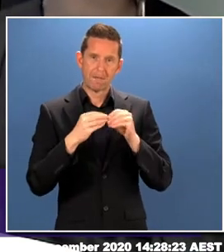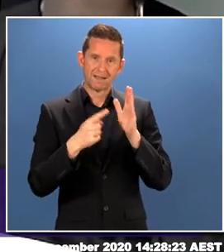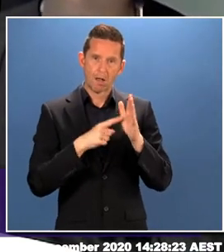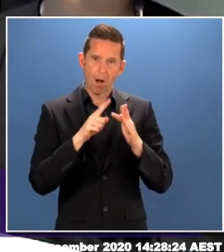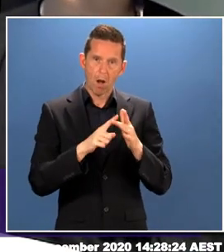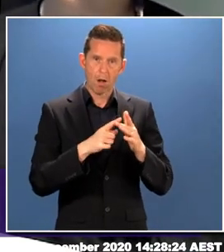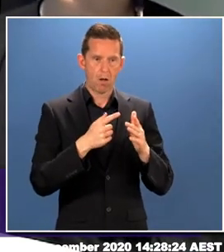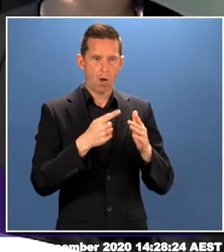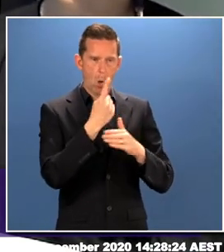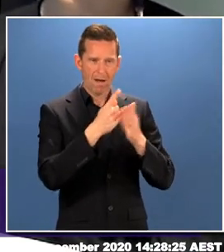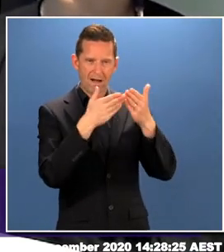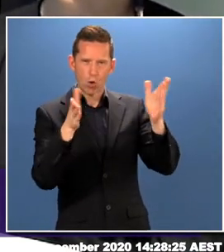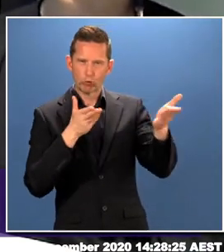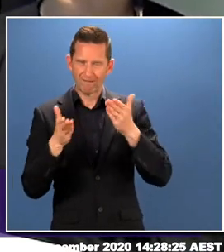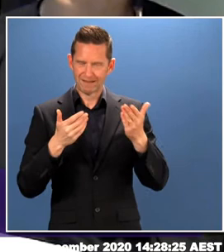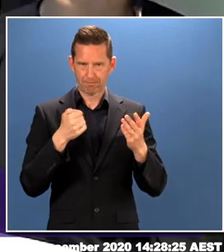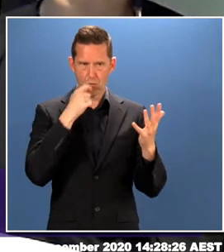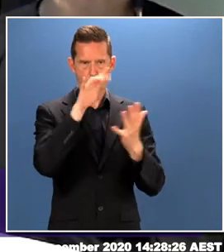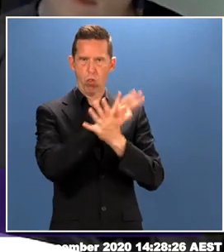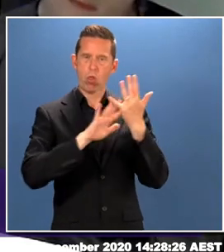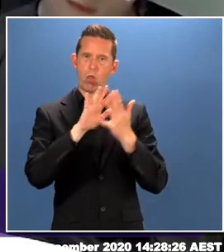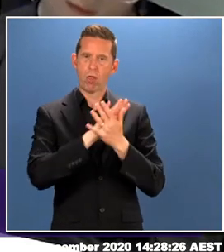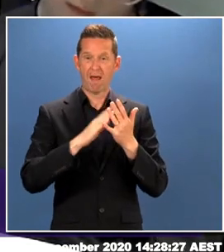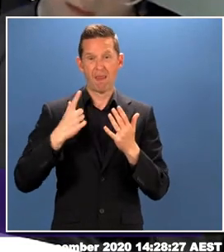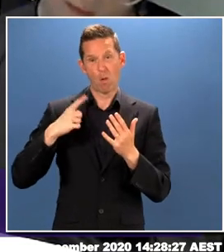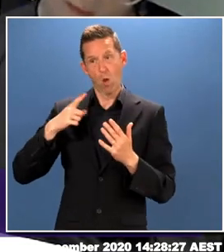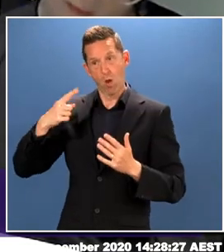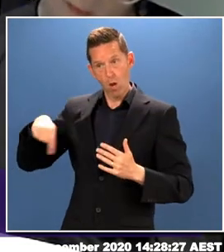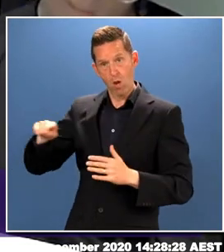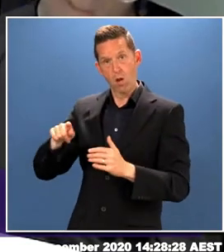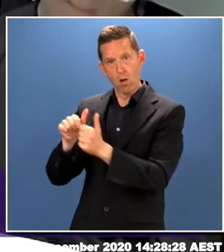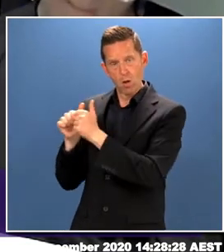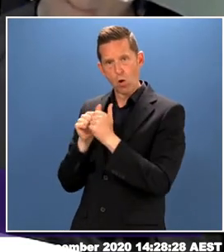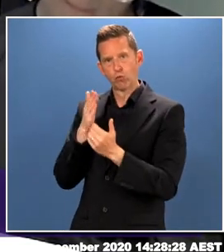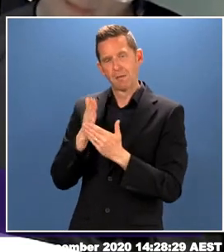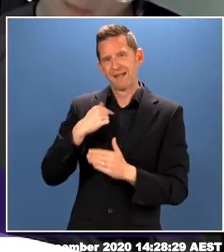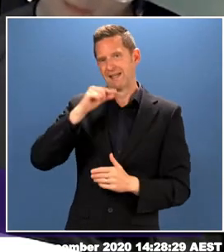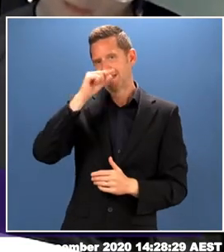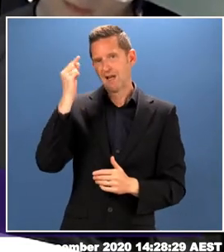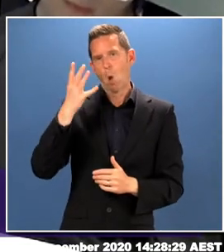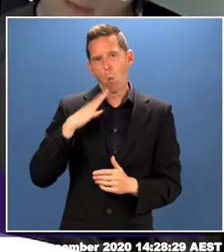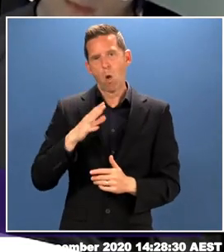And so the Alliance is really calling for a more LGBTI-inclusive data